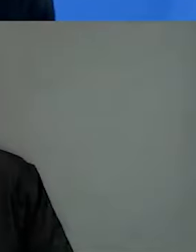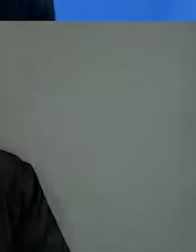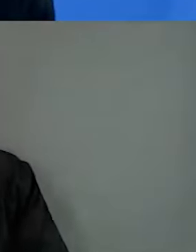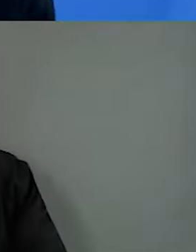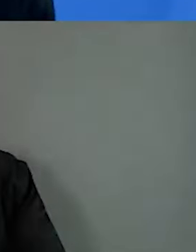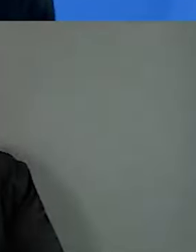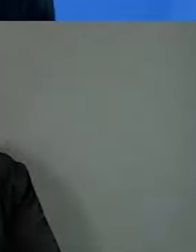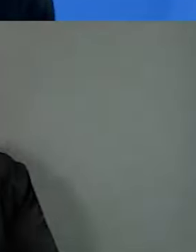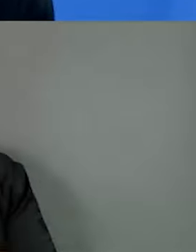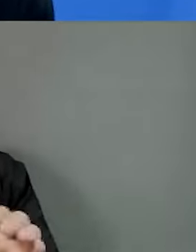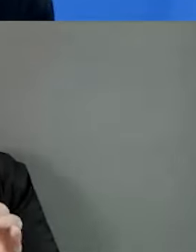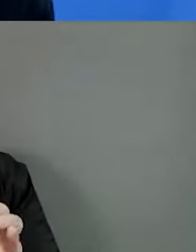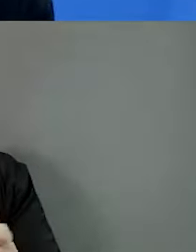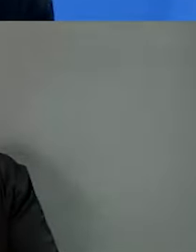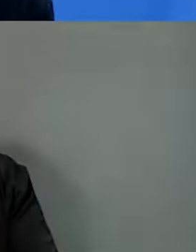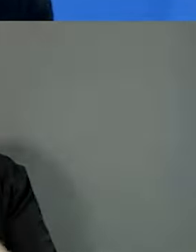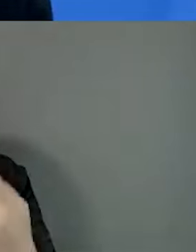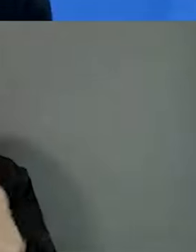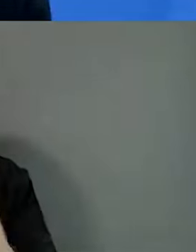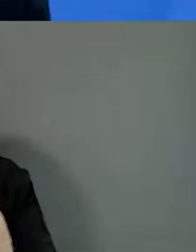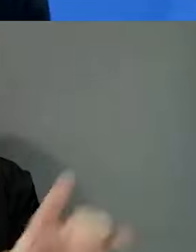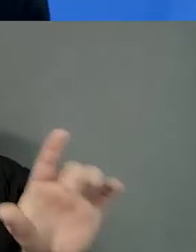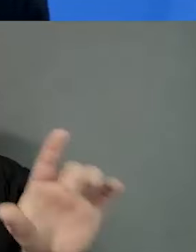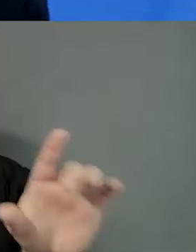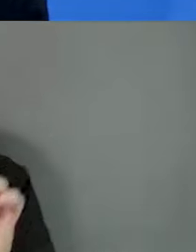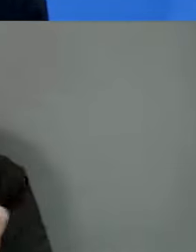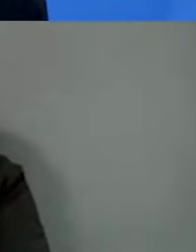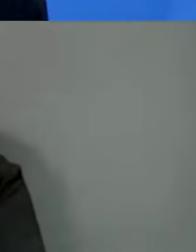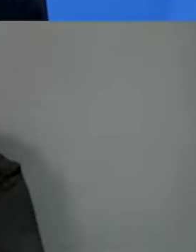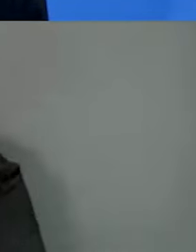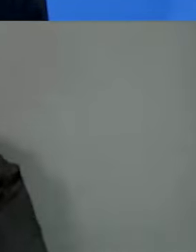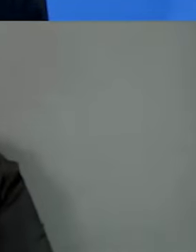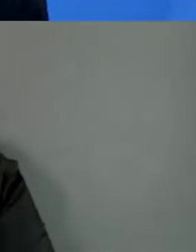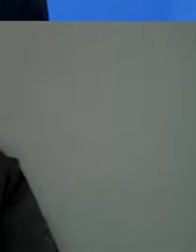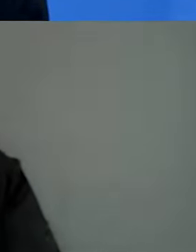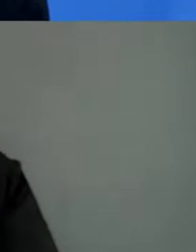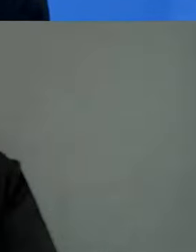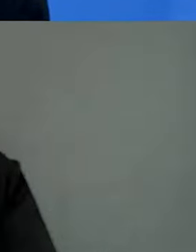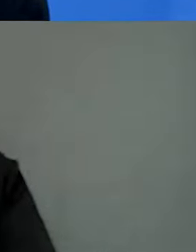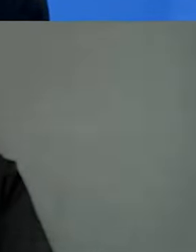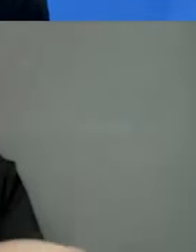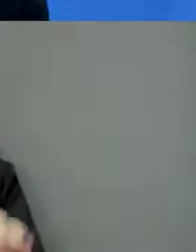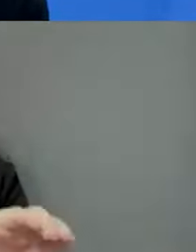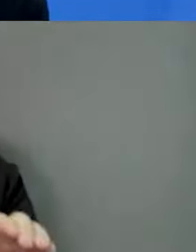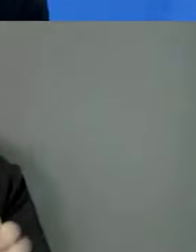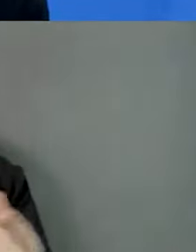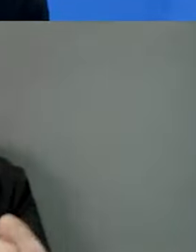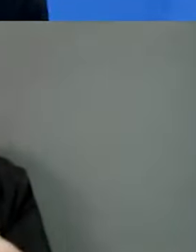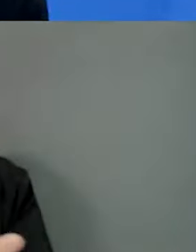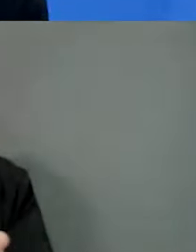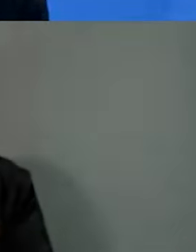What we're doing with synergistic activities is, again, it's been pulled out, number 1,